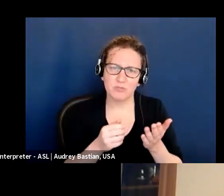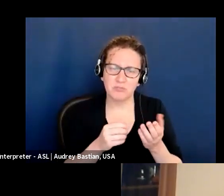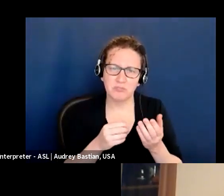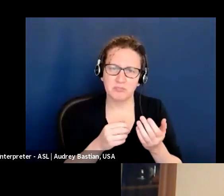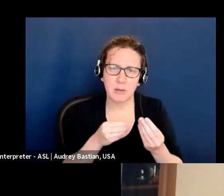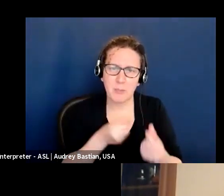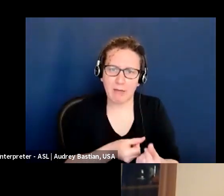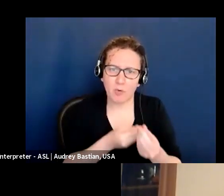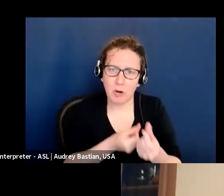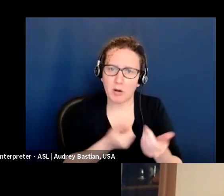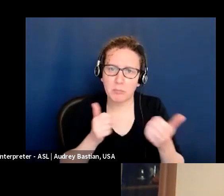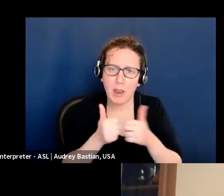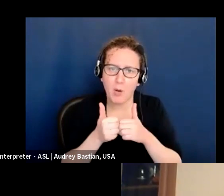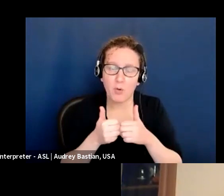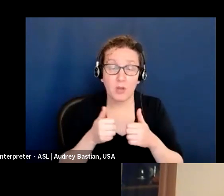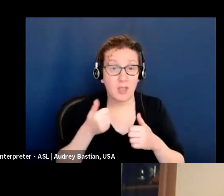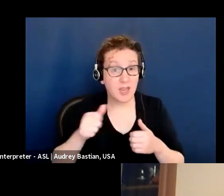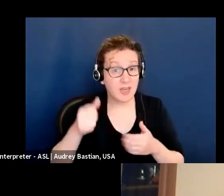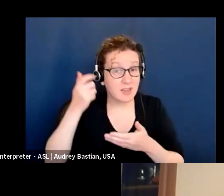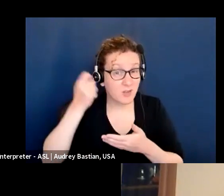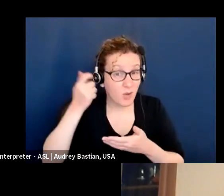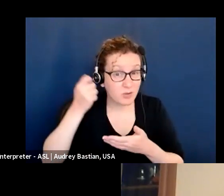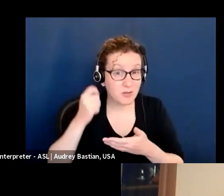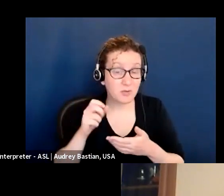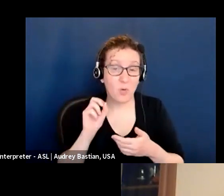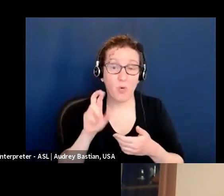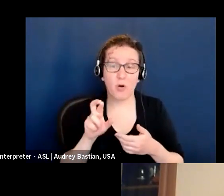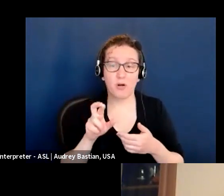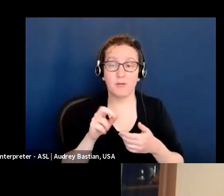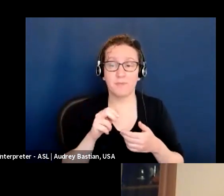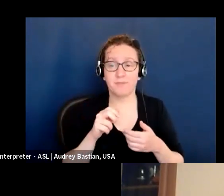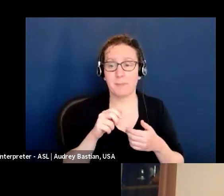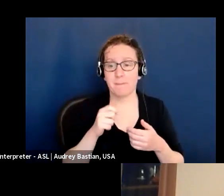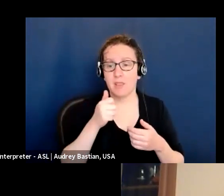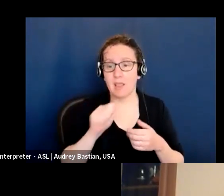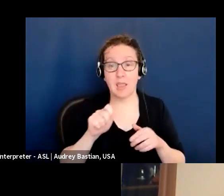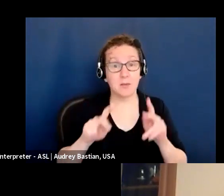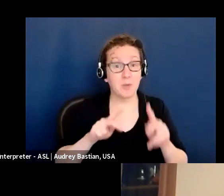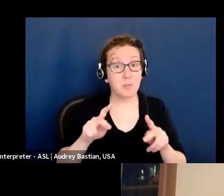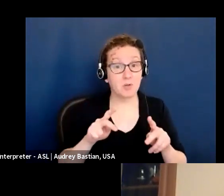let me know if there's any like scholarships? Or if any of the people that are the panelists,